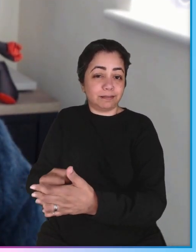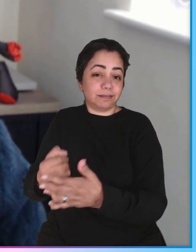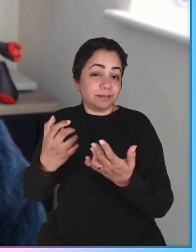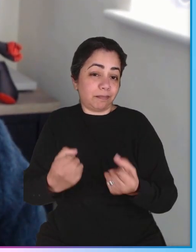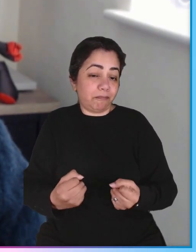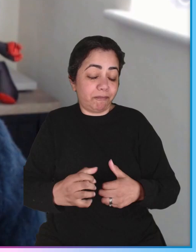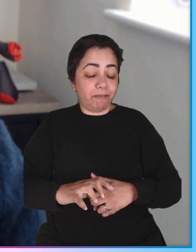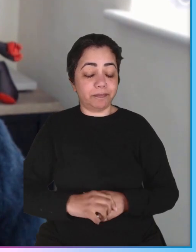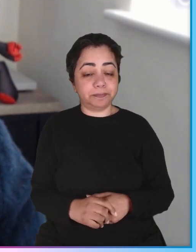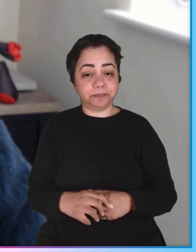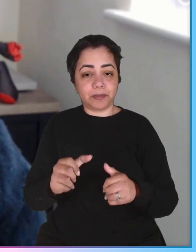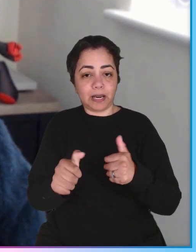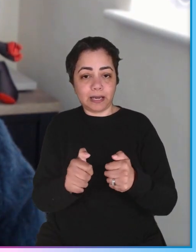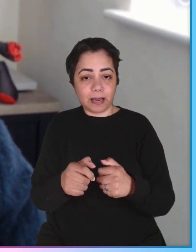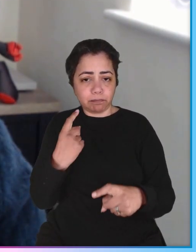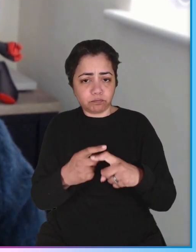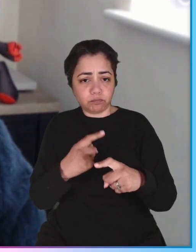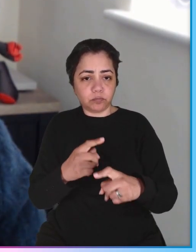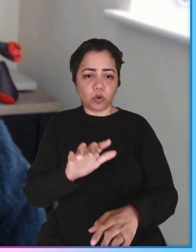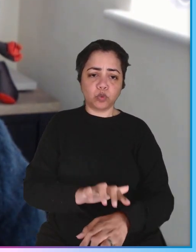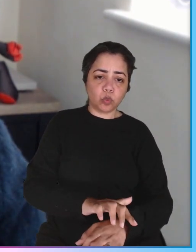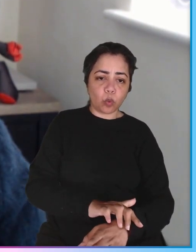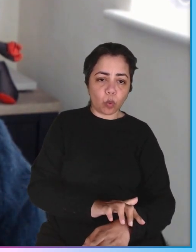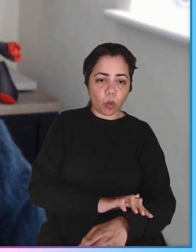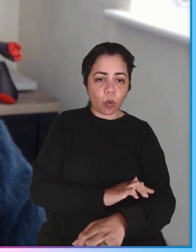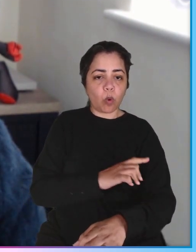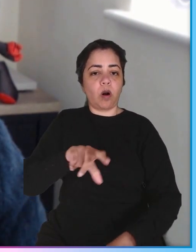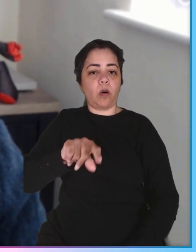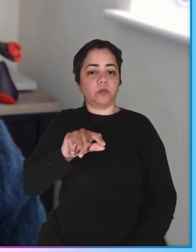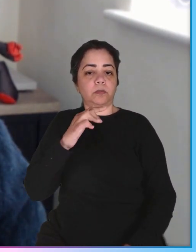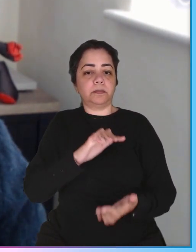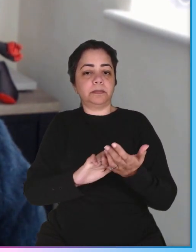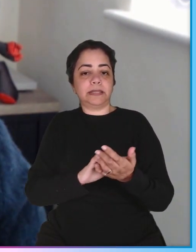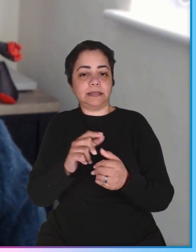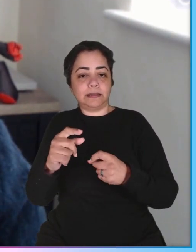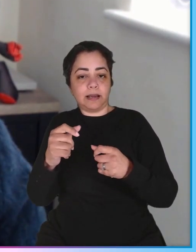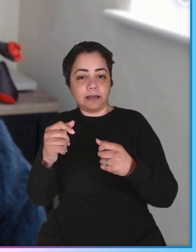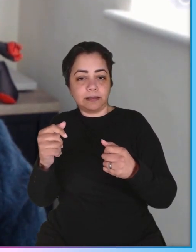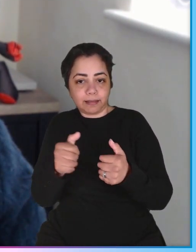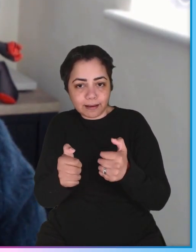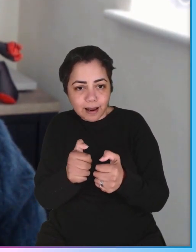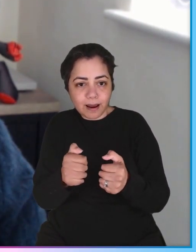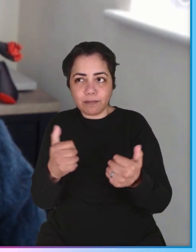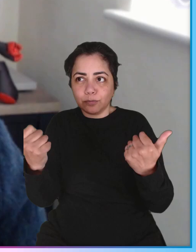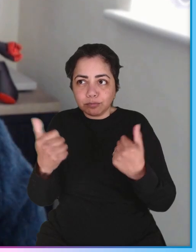by removing any unnecessary barriers.